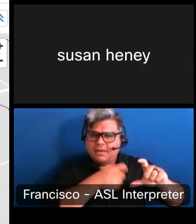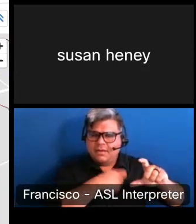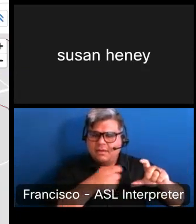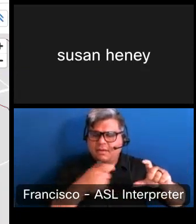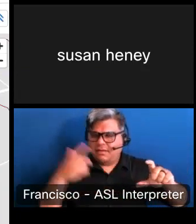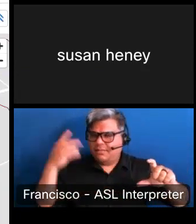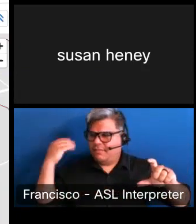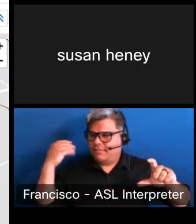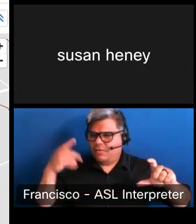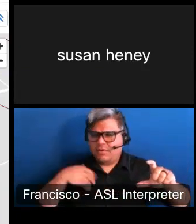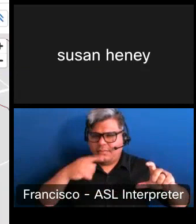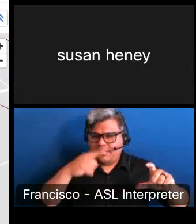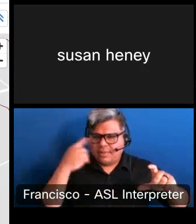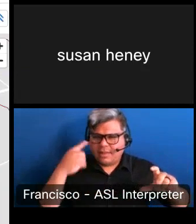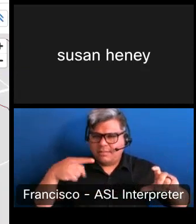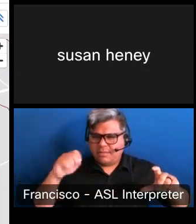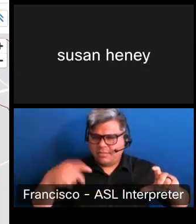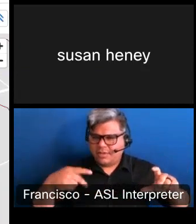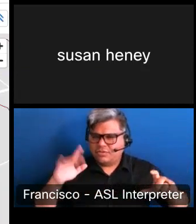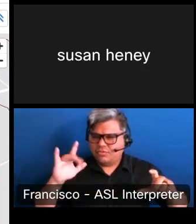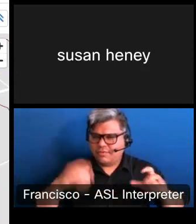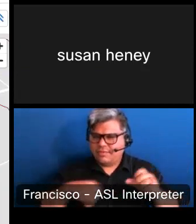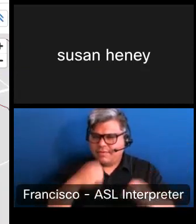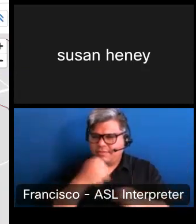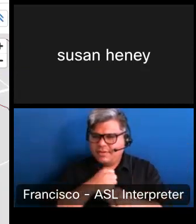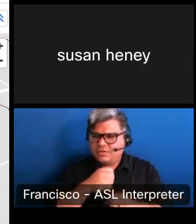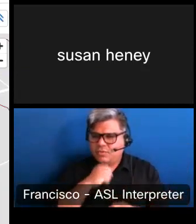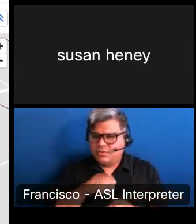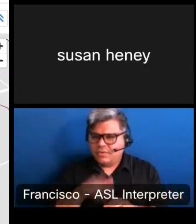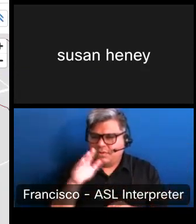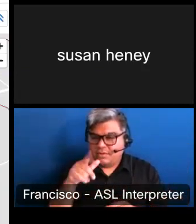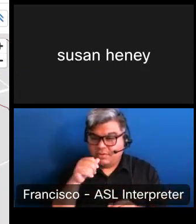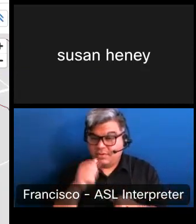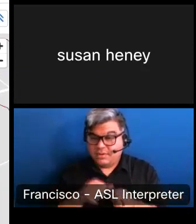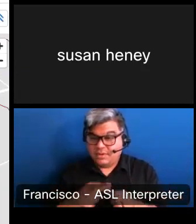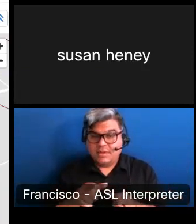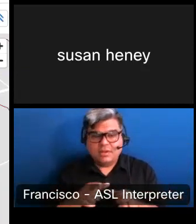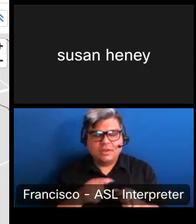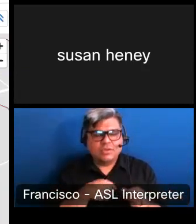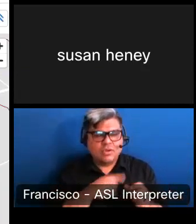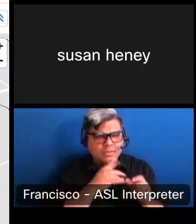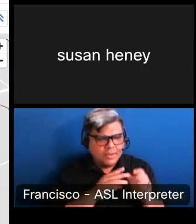population of 25 years and over. So I select the variable and I'm going to scroll down until I see